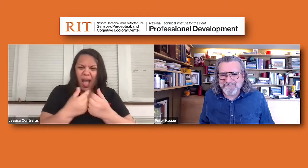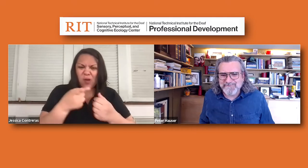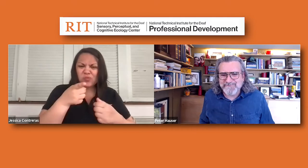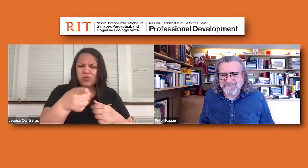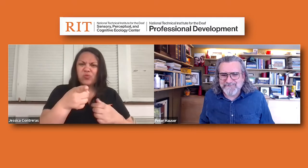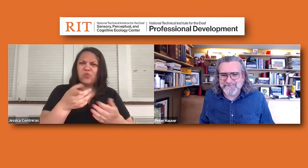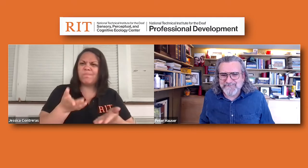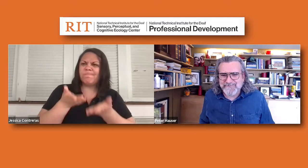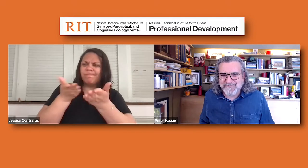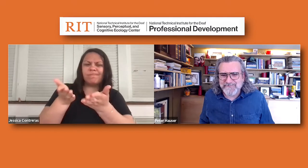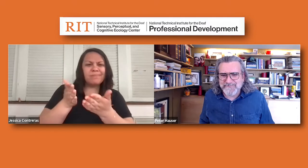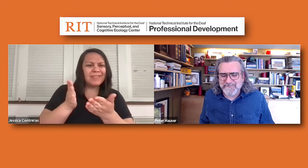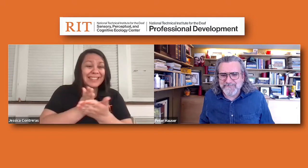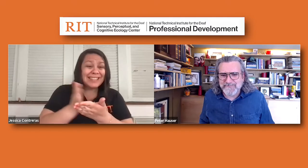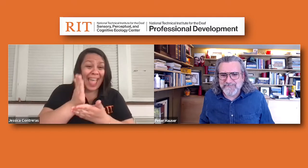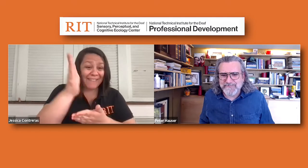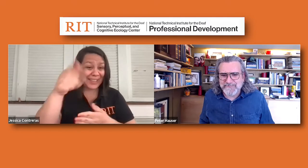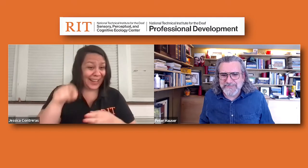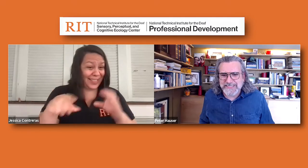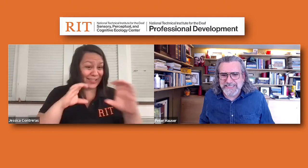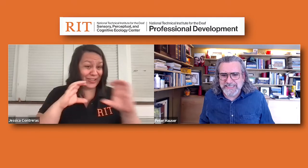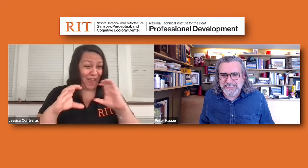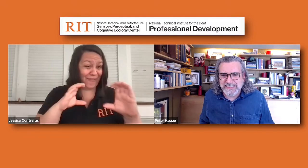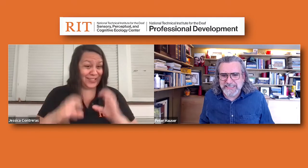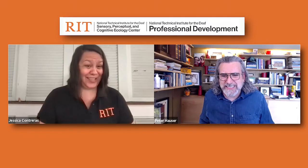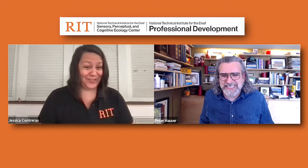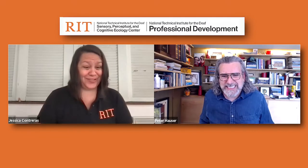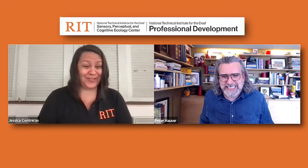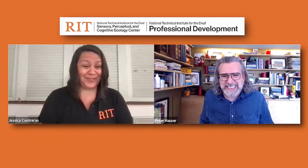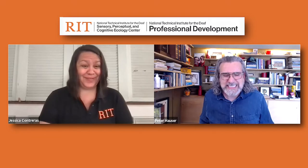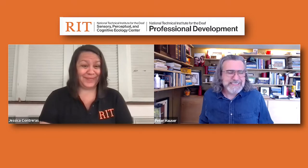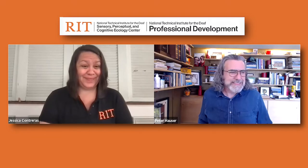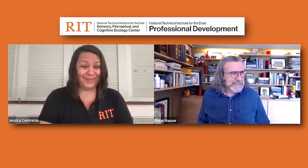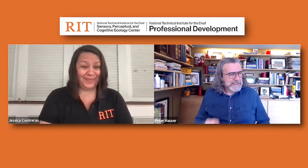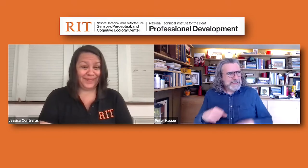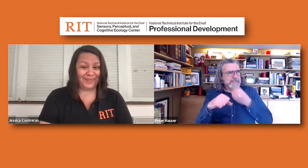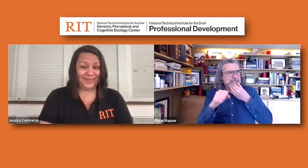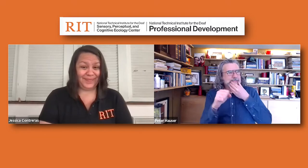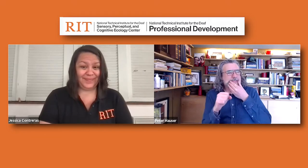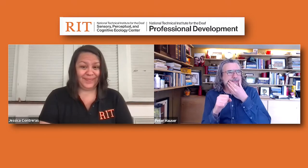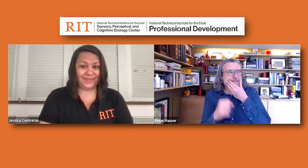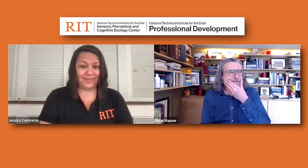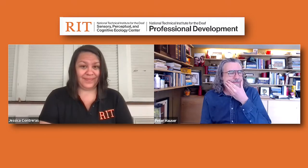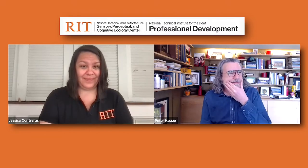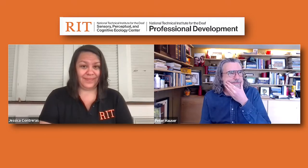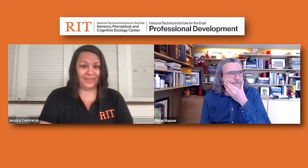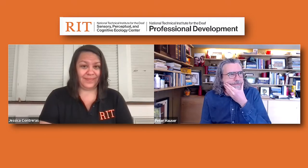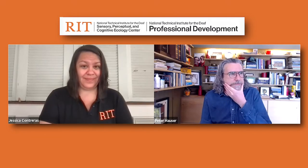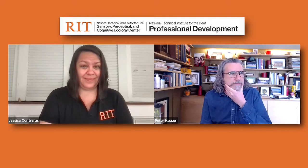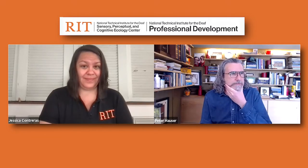cause some sticky moments, differences differences of opinion, miscommunication.